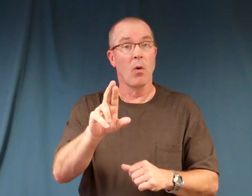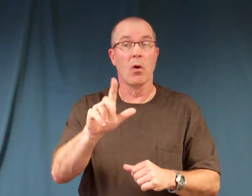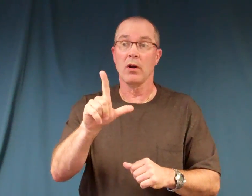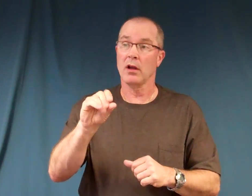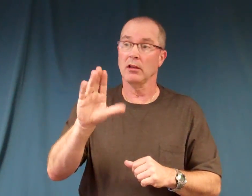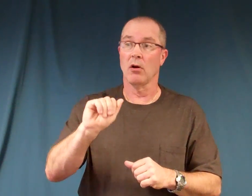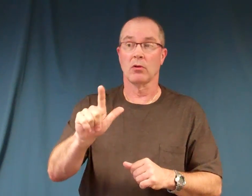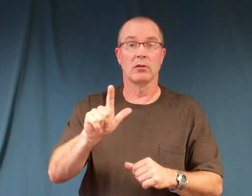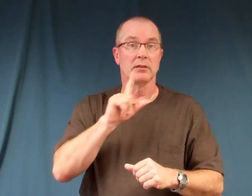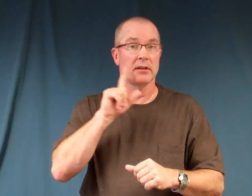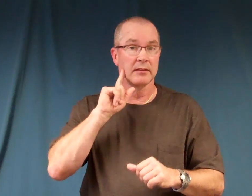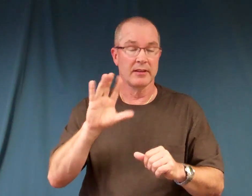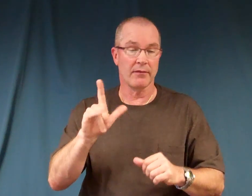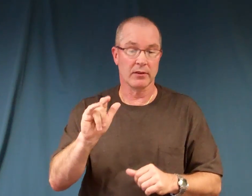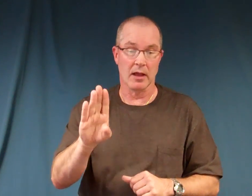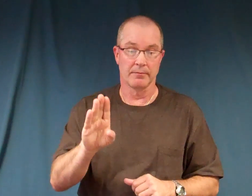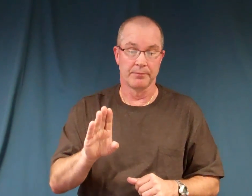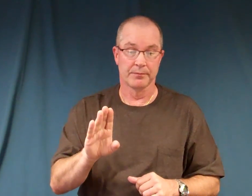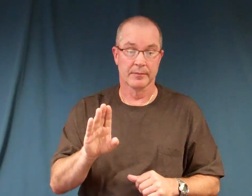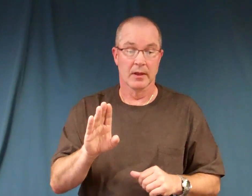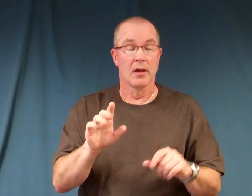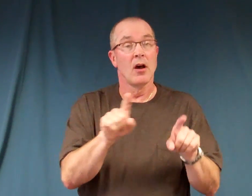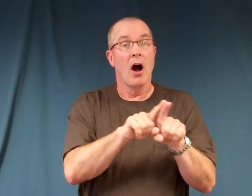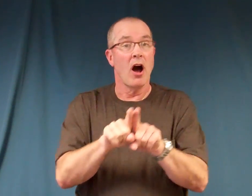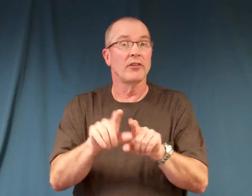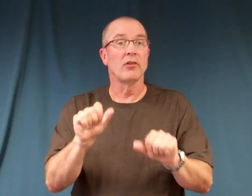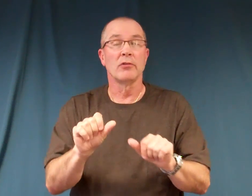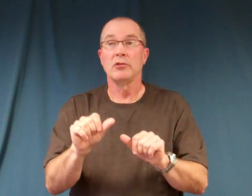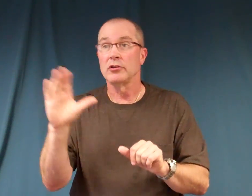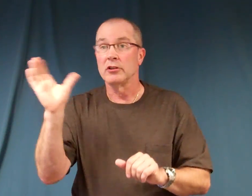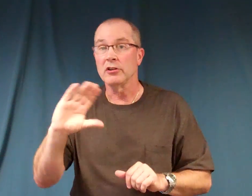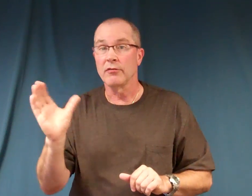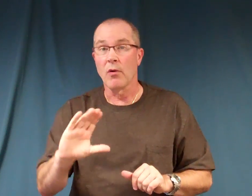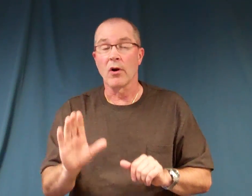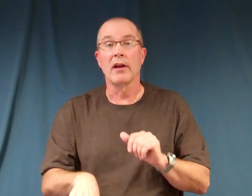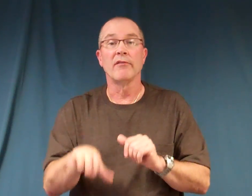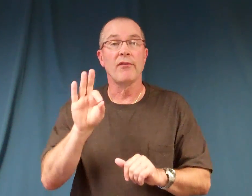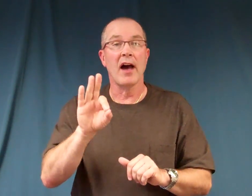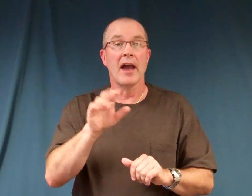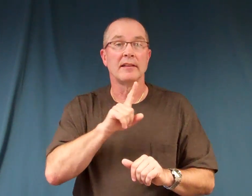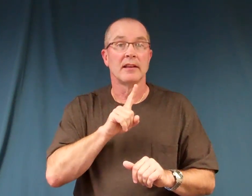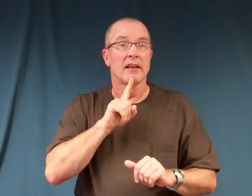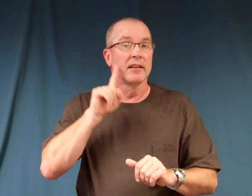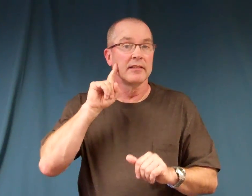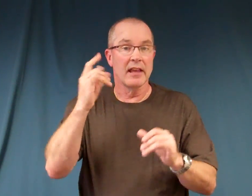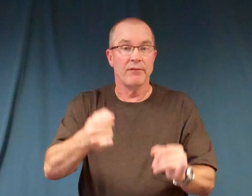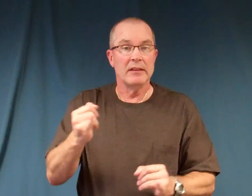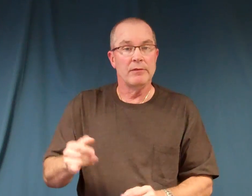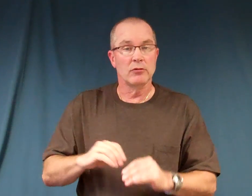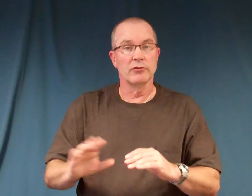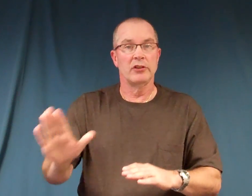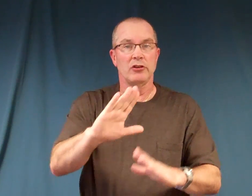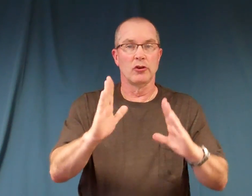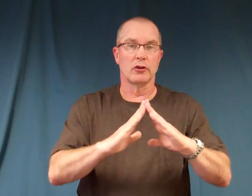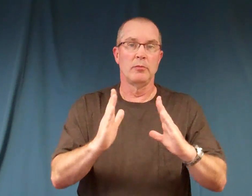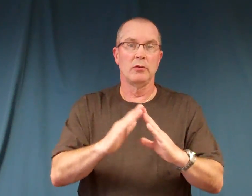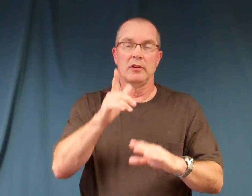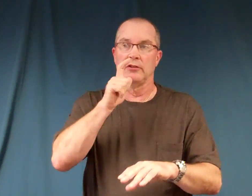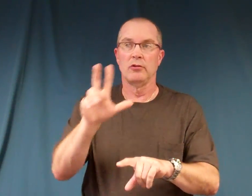or a local Deaf club. Also, you could look for and find Deaf individuals in your communities